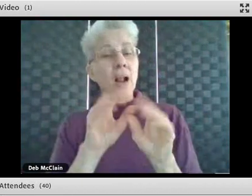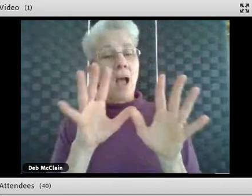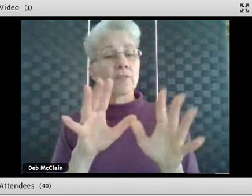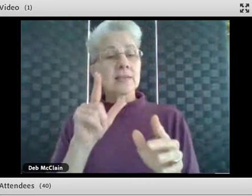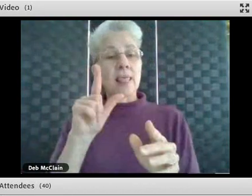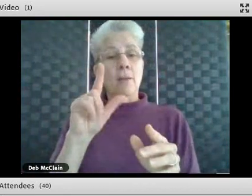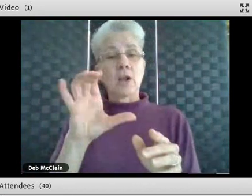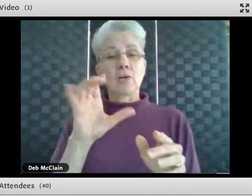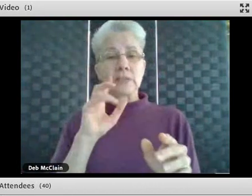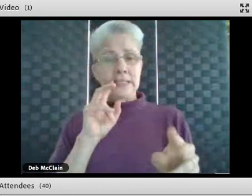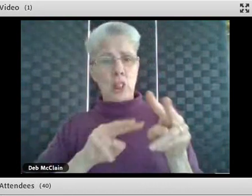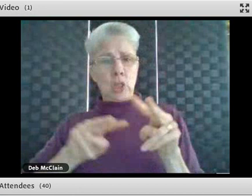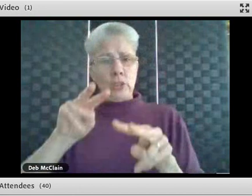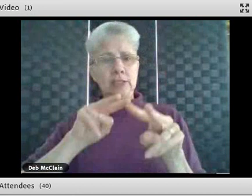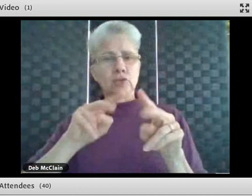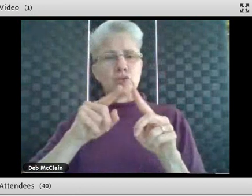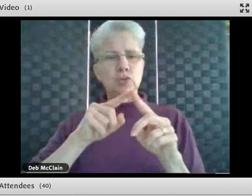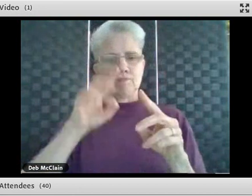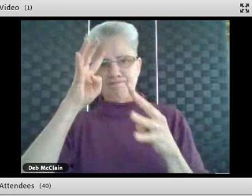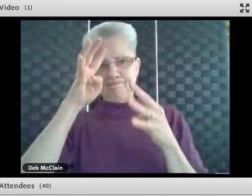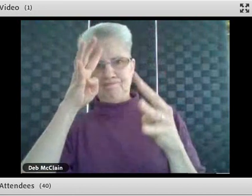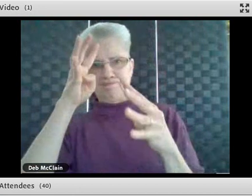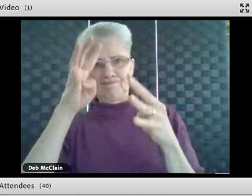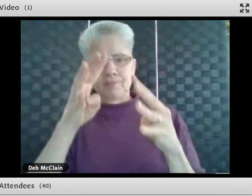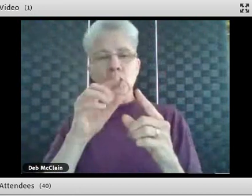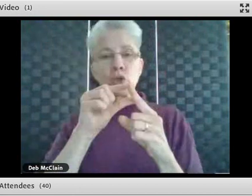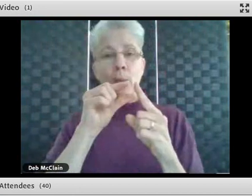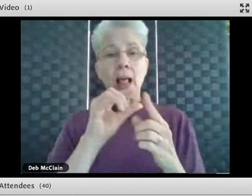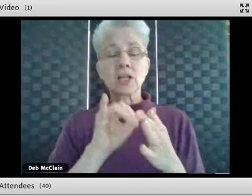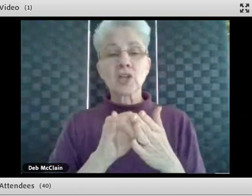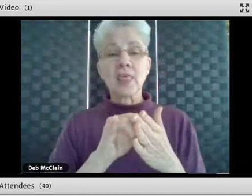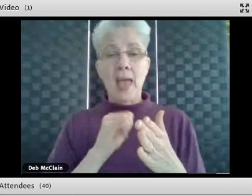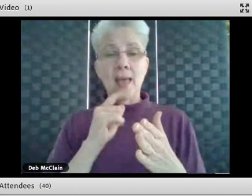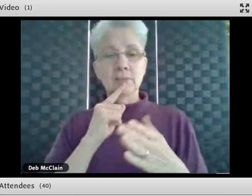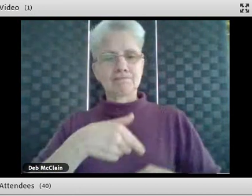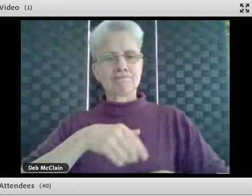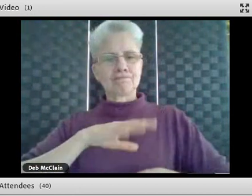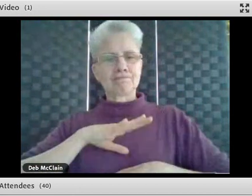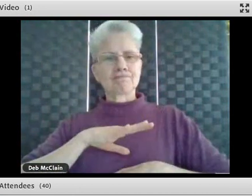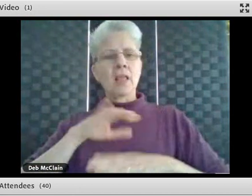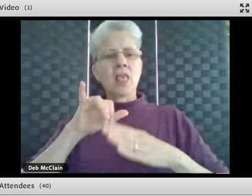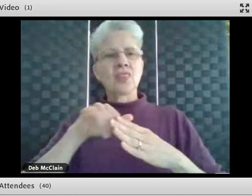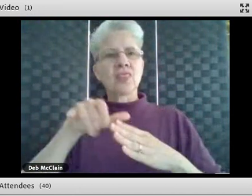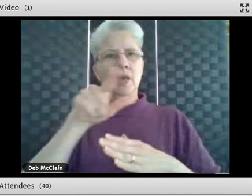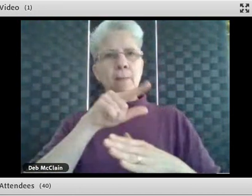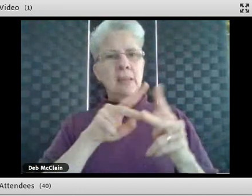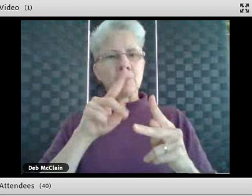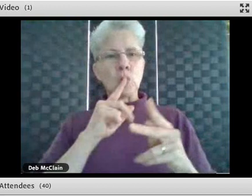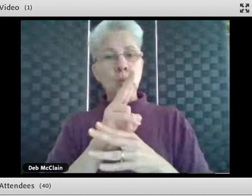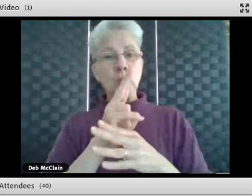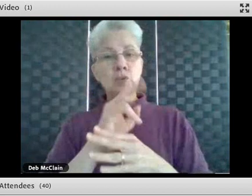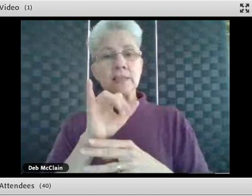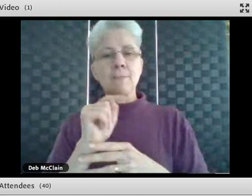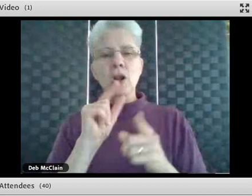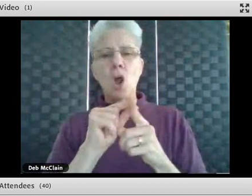is looking to create terminology that best suits its population but also uses literary warrant.